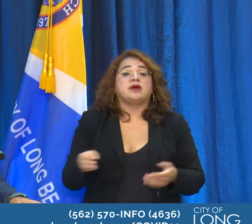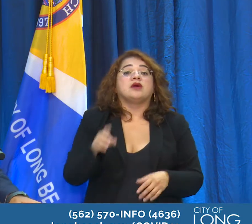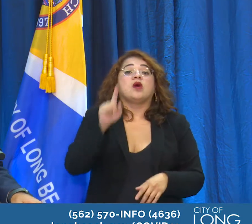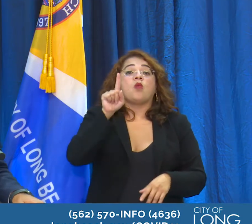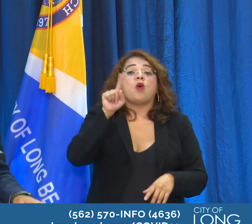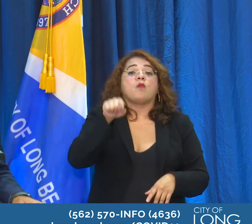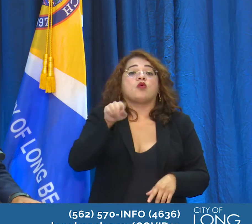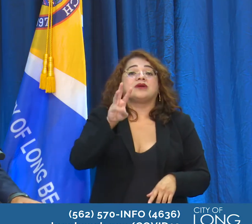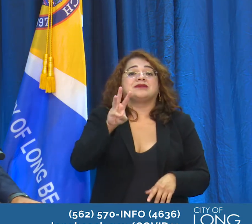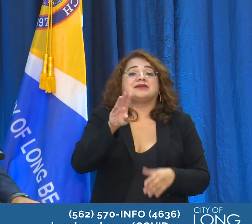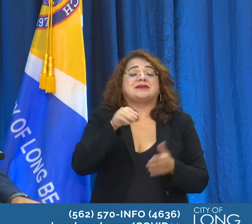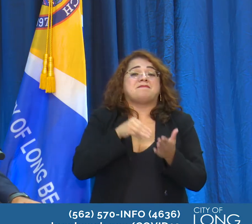our inventory.